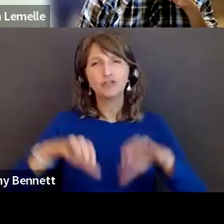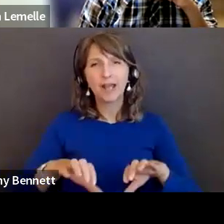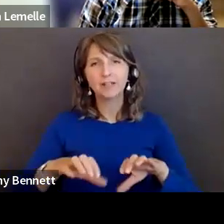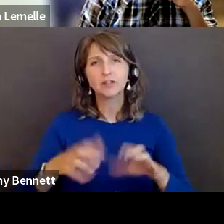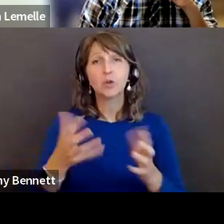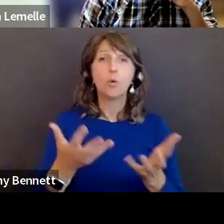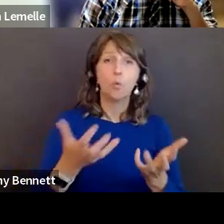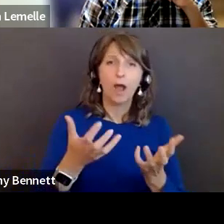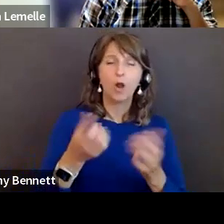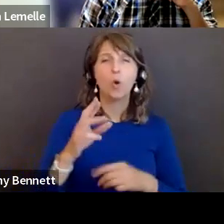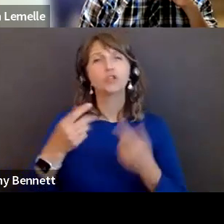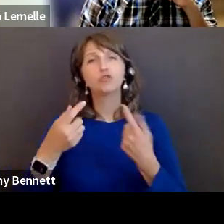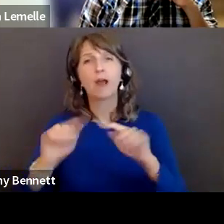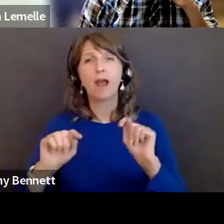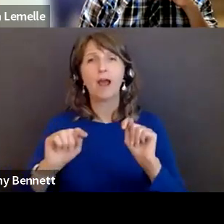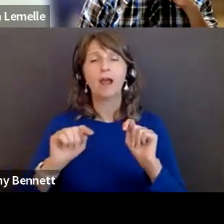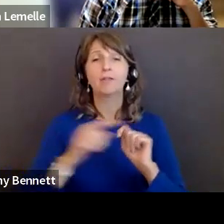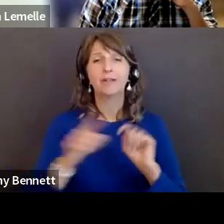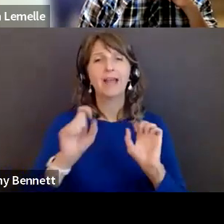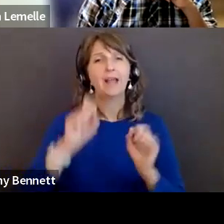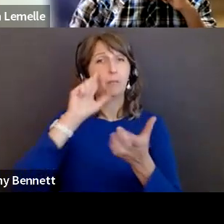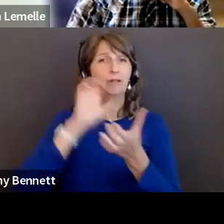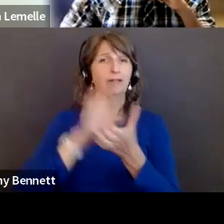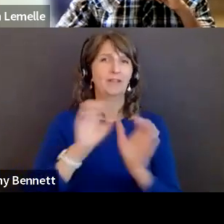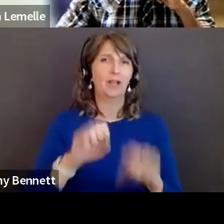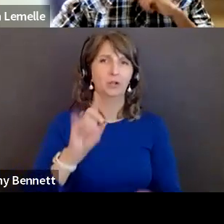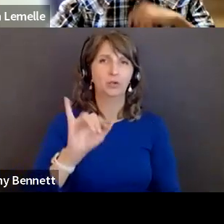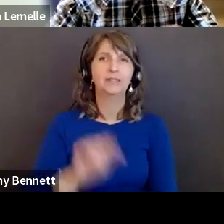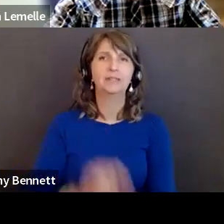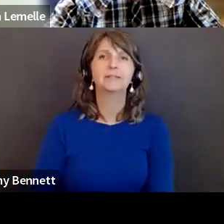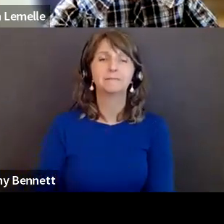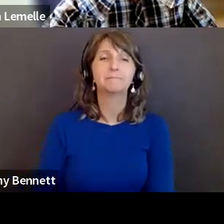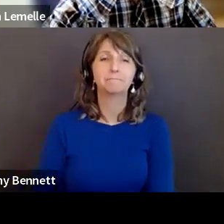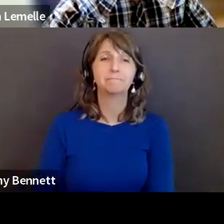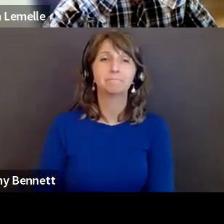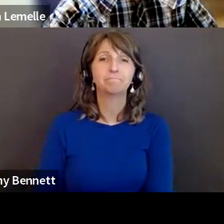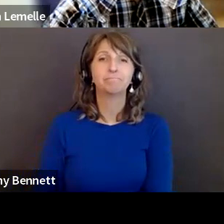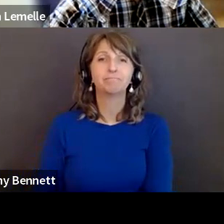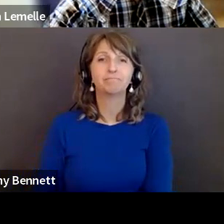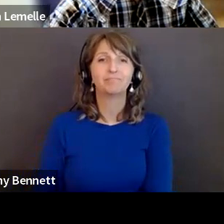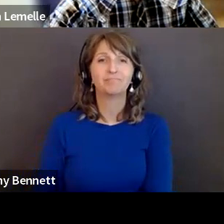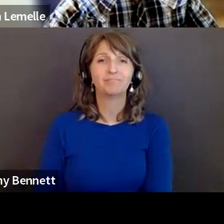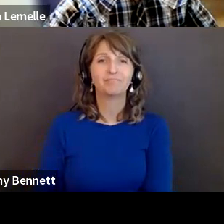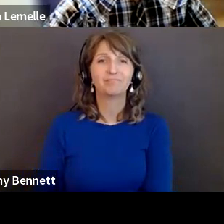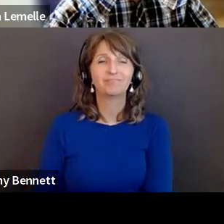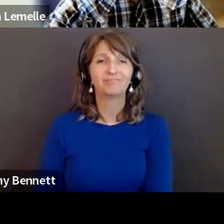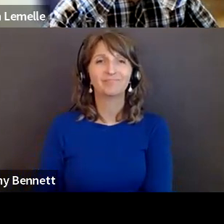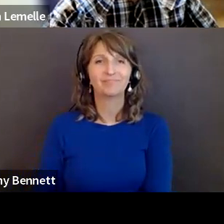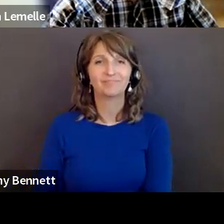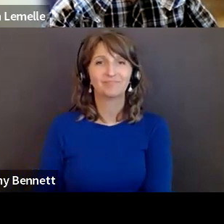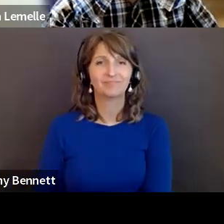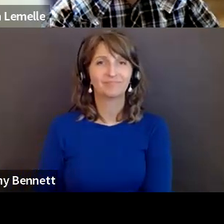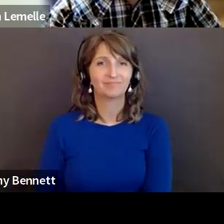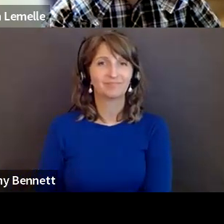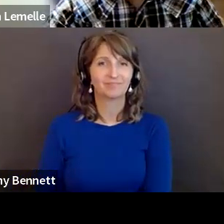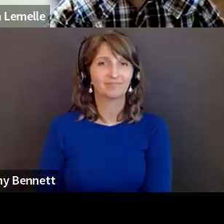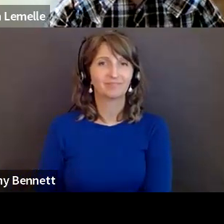And believe that they can't do this.